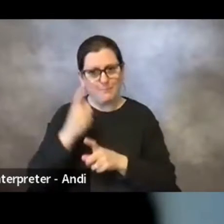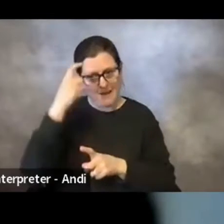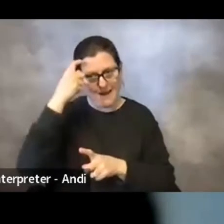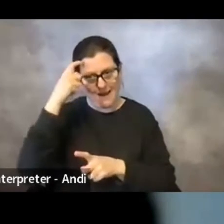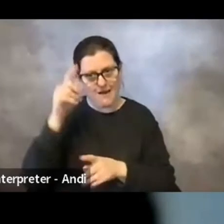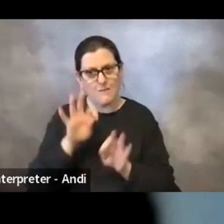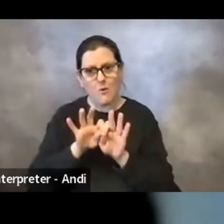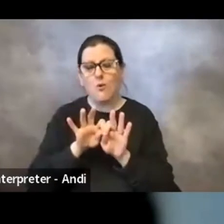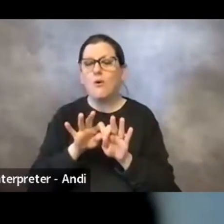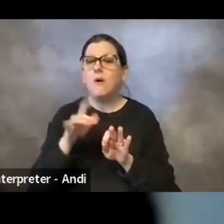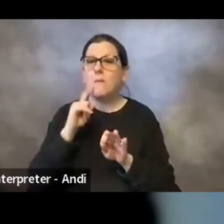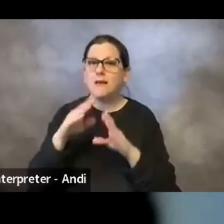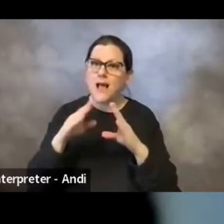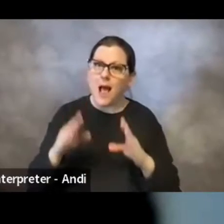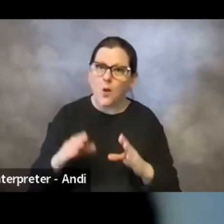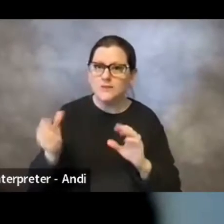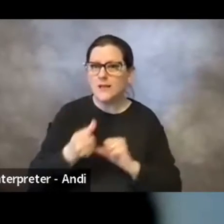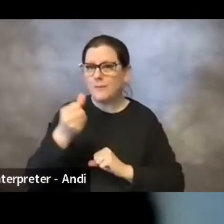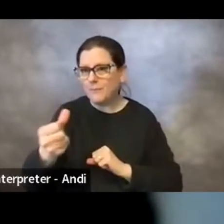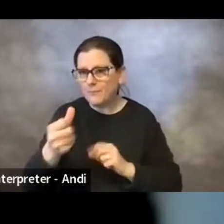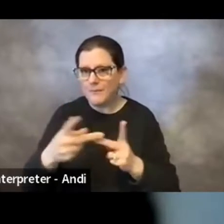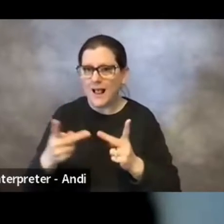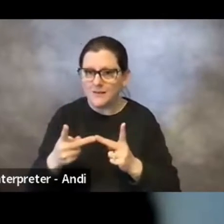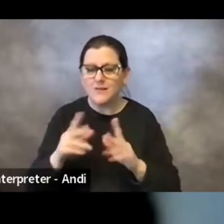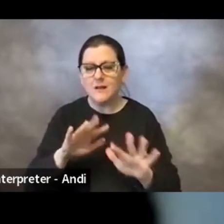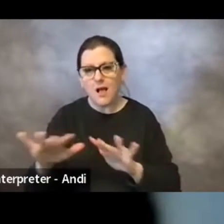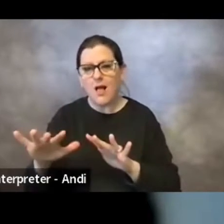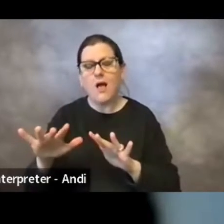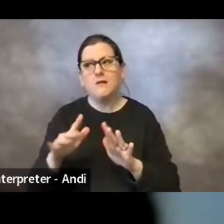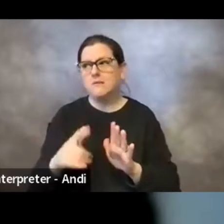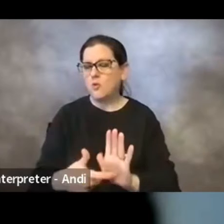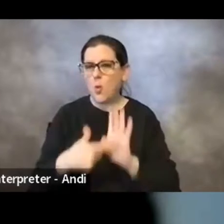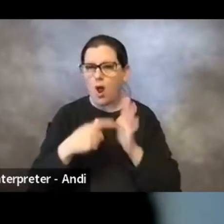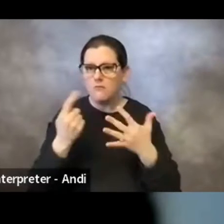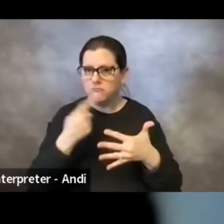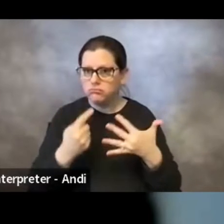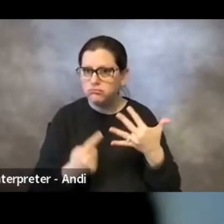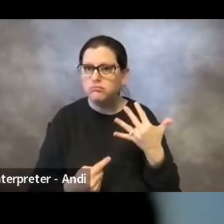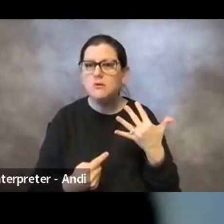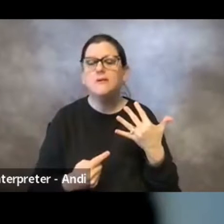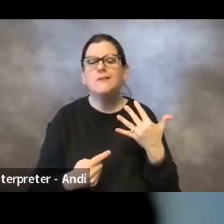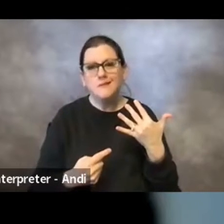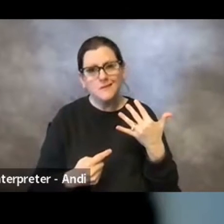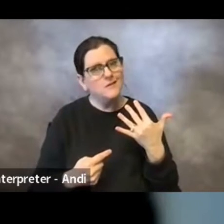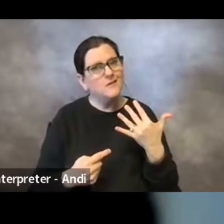housing and placement and excetera, you know, there's so many criteria around some of that. And so partnering there,